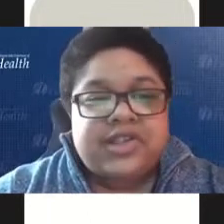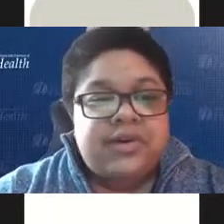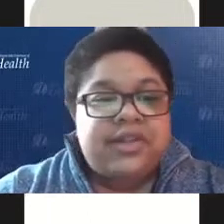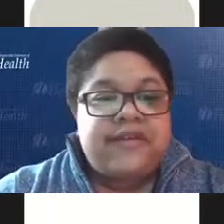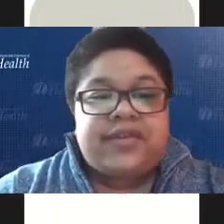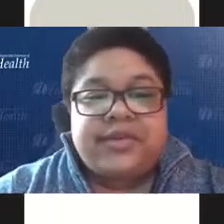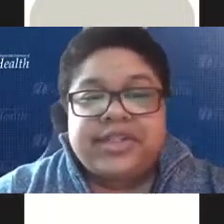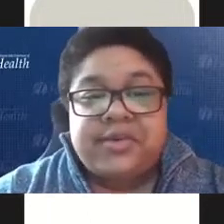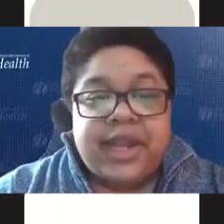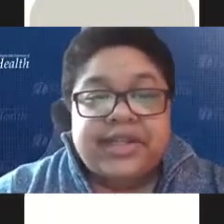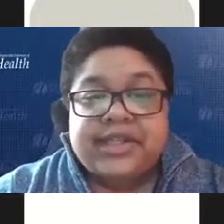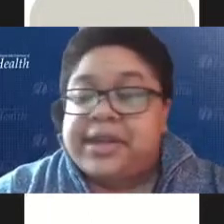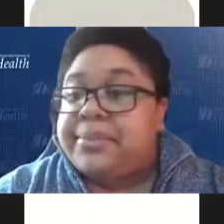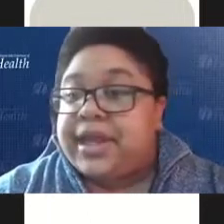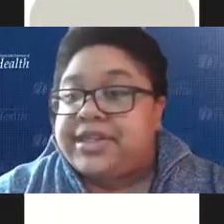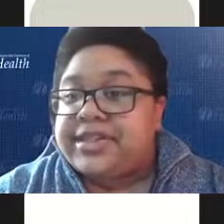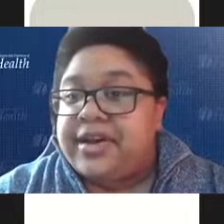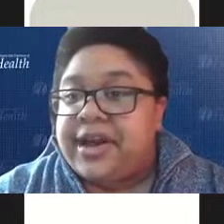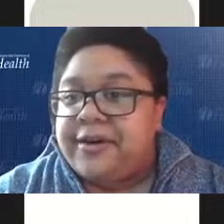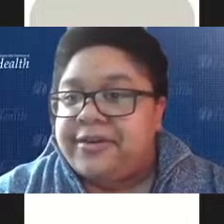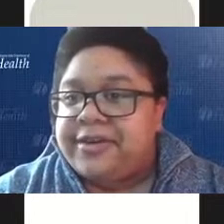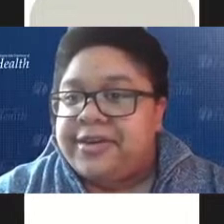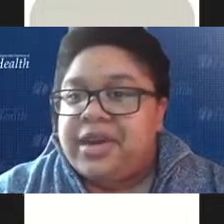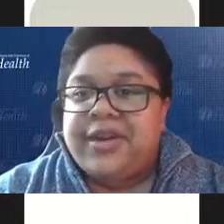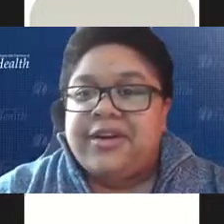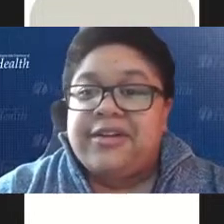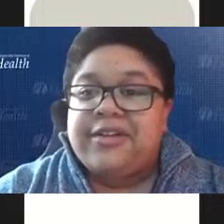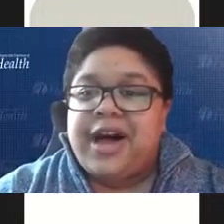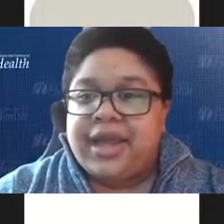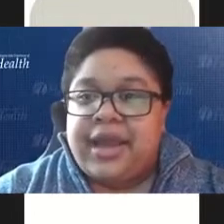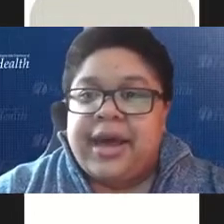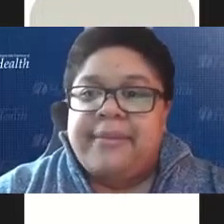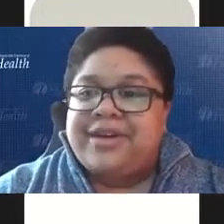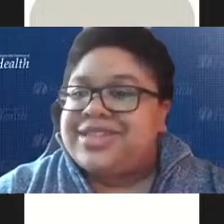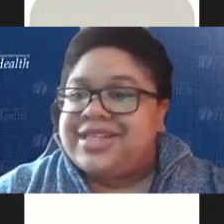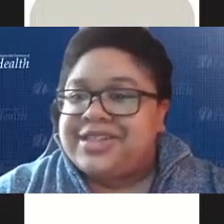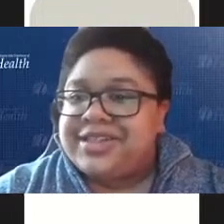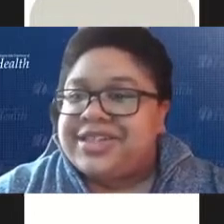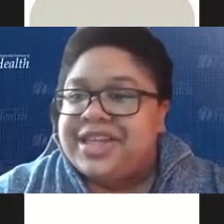Also the influence of race and place, on health. We heard a lot about deserts